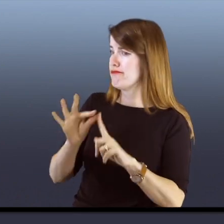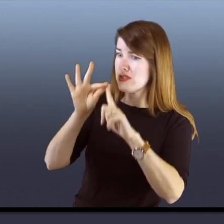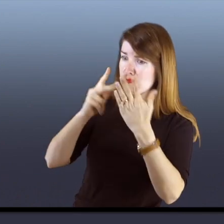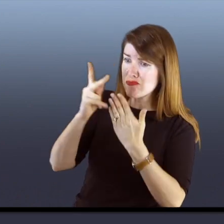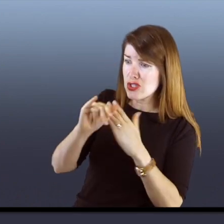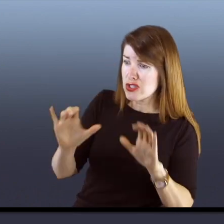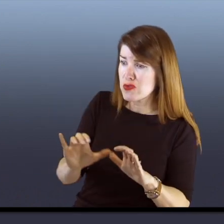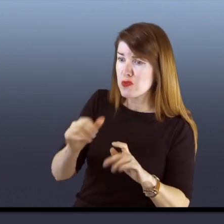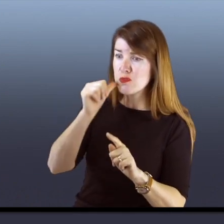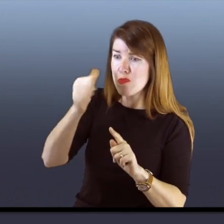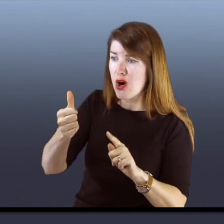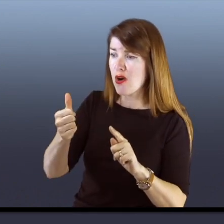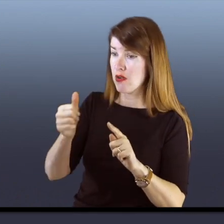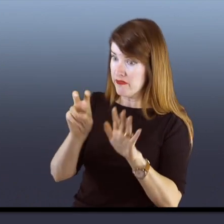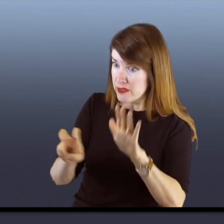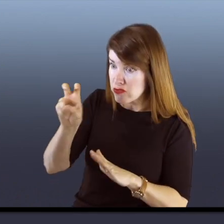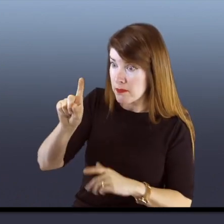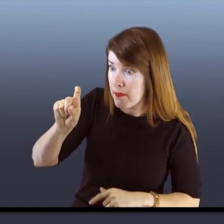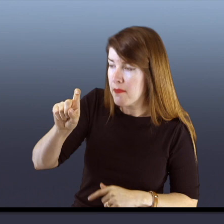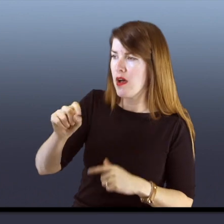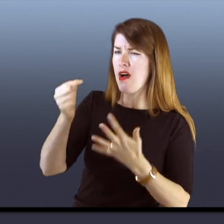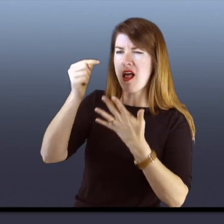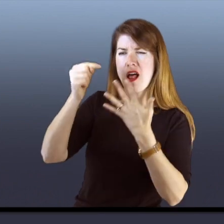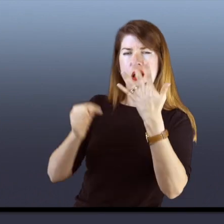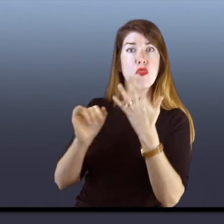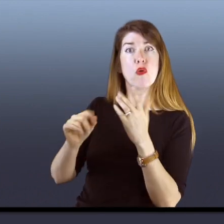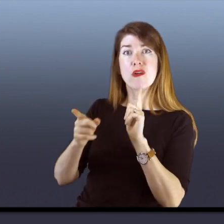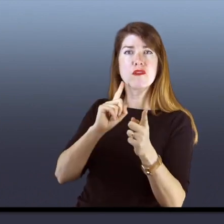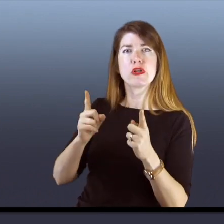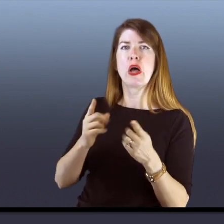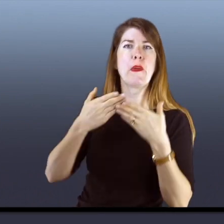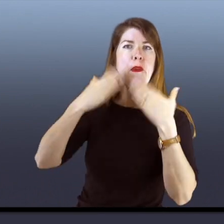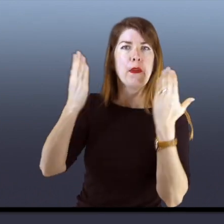Are you going on a field trip tomorrow? Those conversations don't happen.